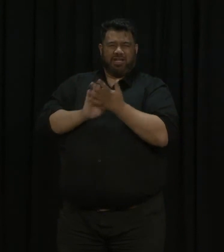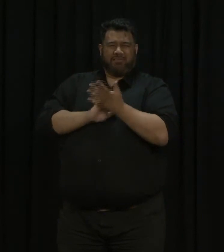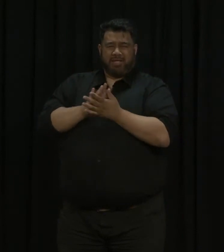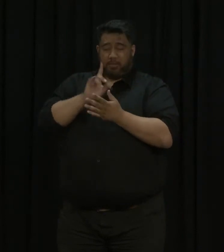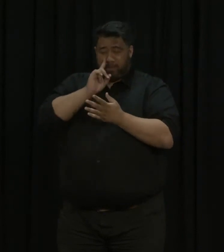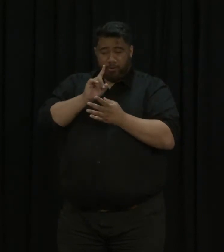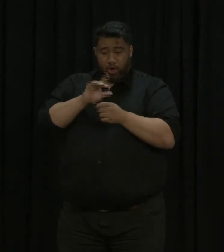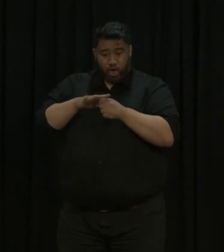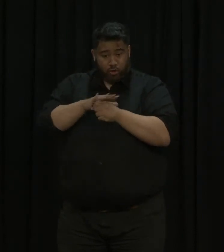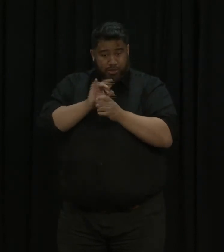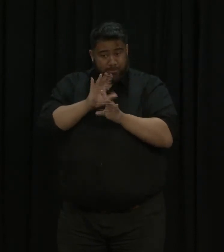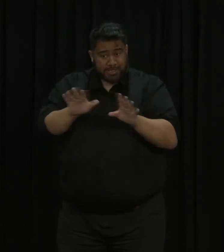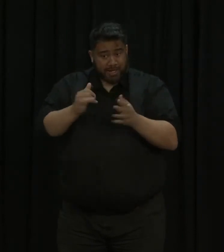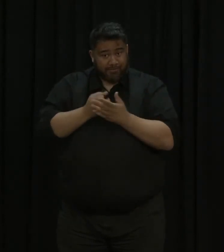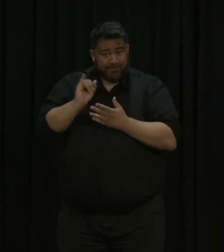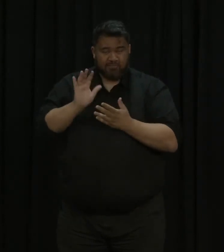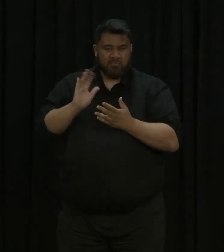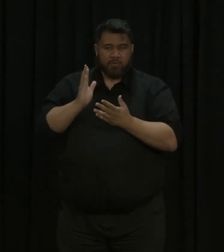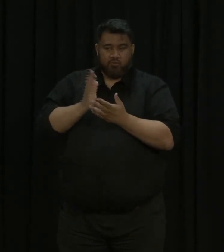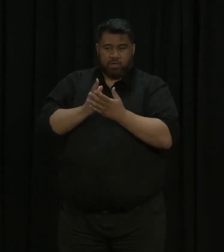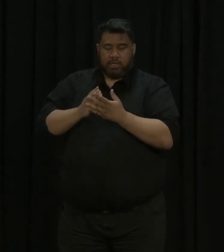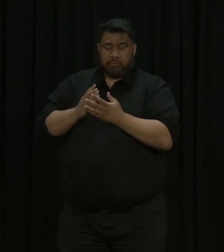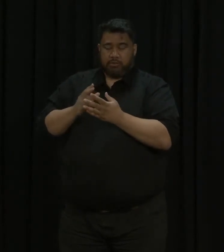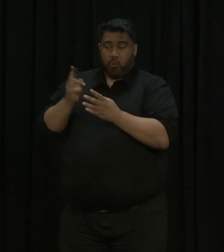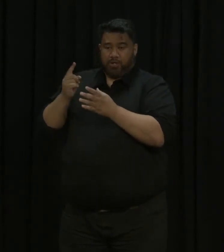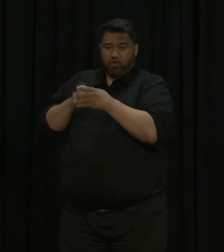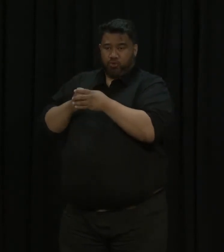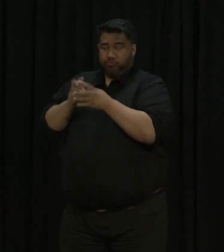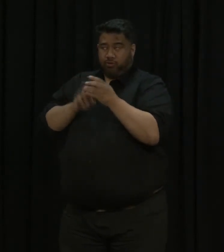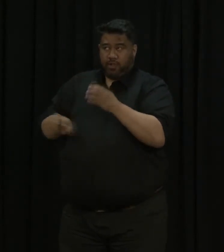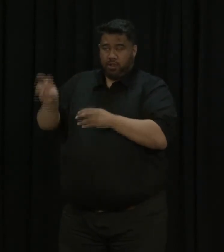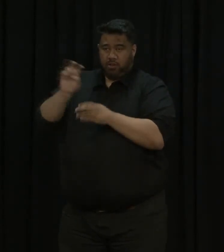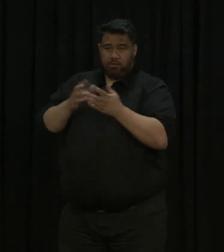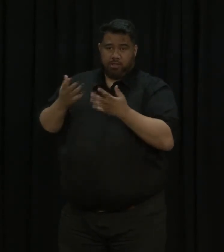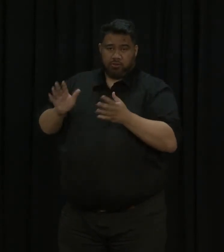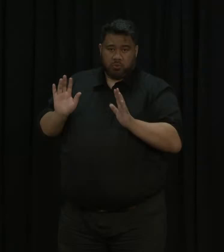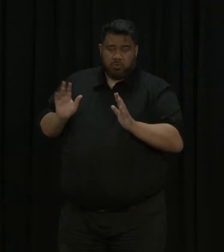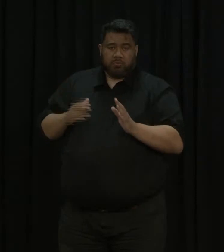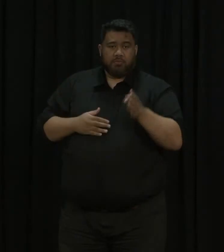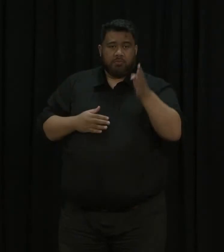There is an active, but small, group of people travelling around the country, stating protest. It doesn't suggest there is a